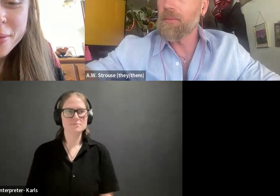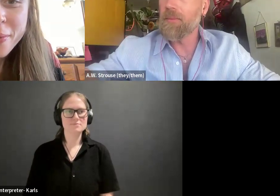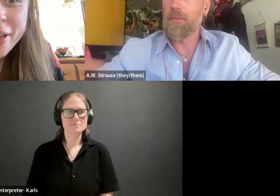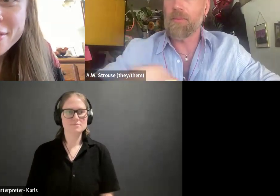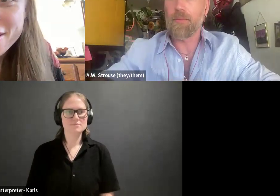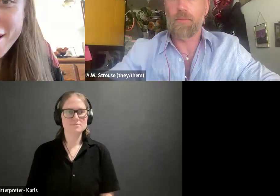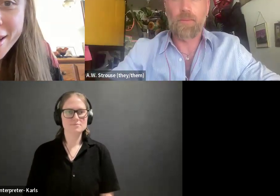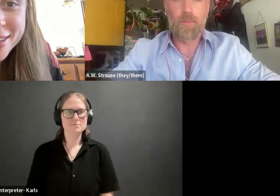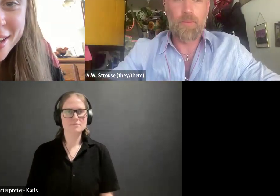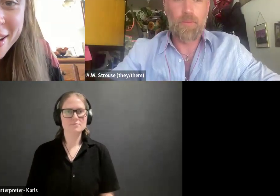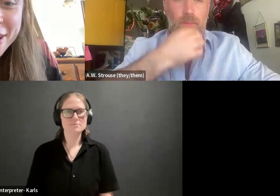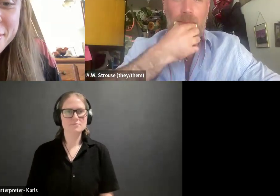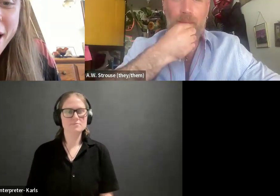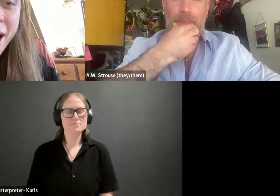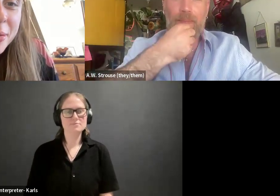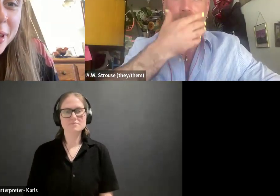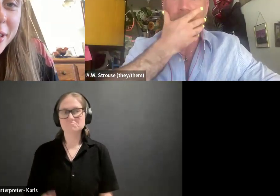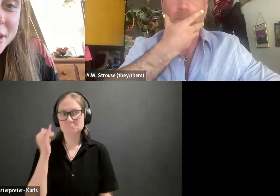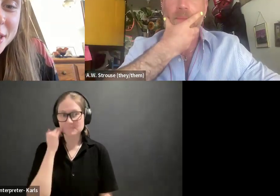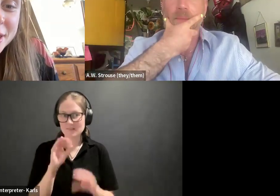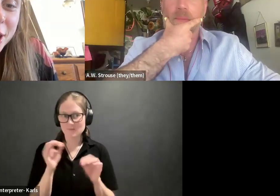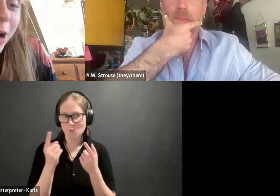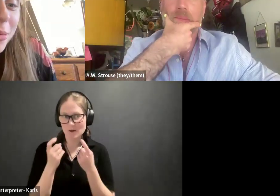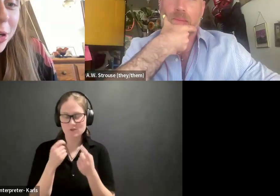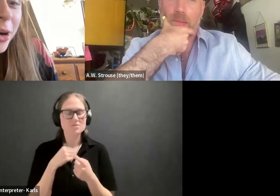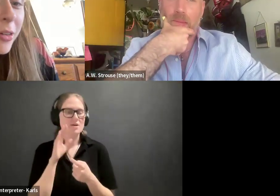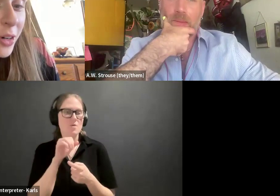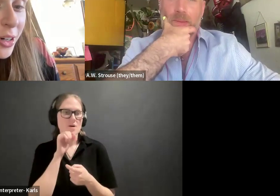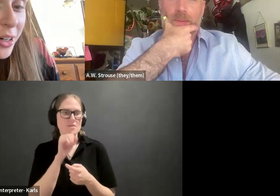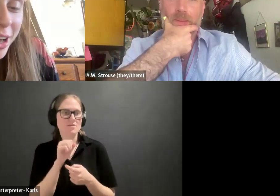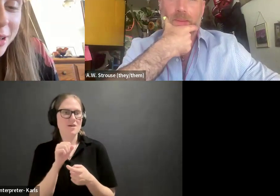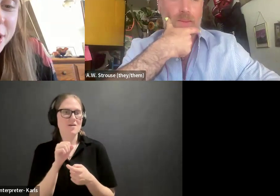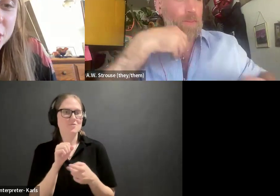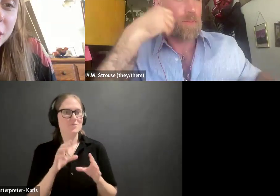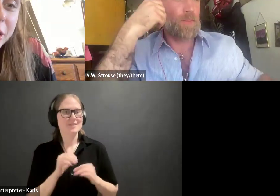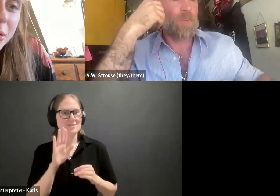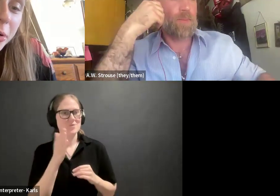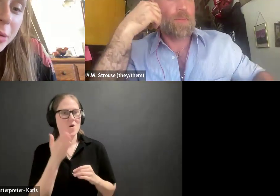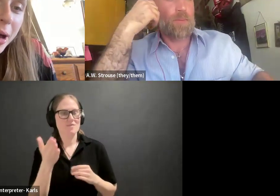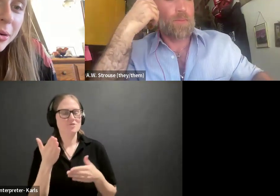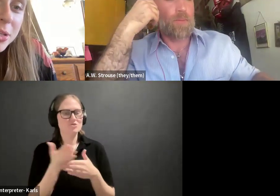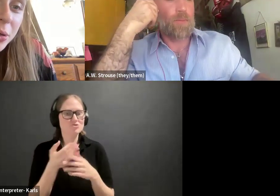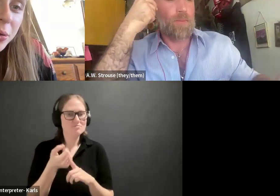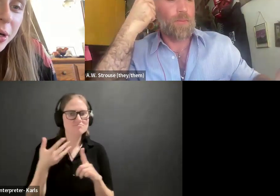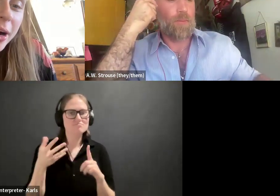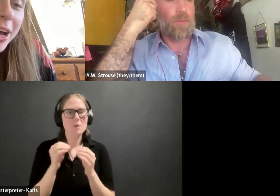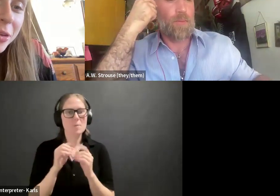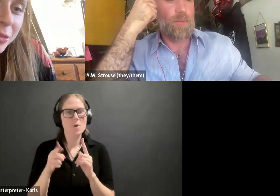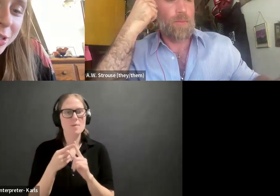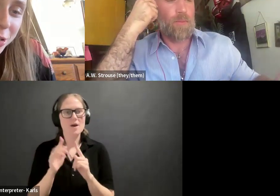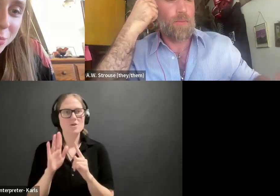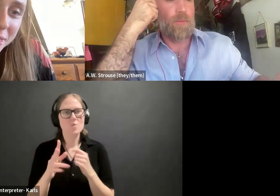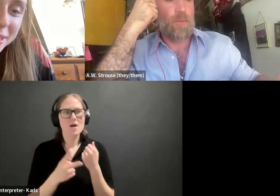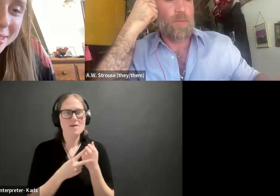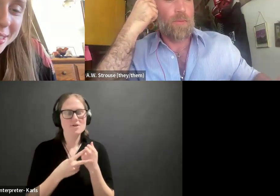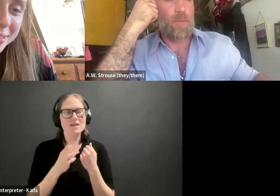Well, if not, um, I would love to take you up on your offer, um, to share a little bit more about your archival and research methods.